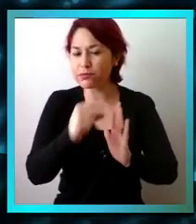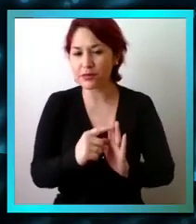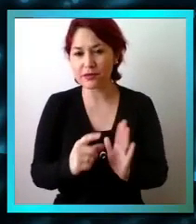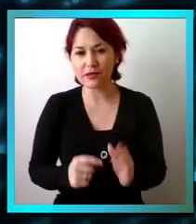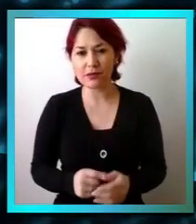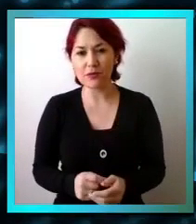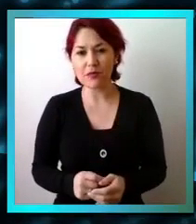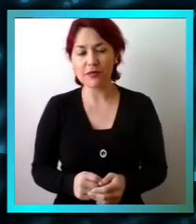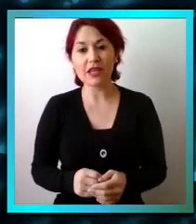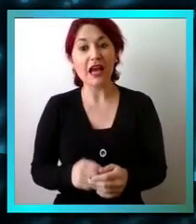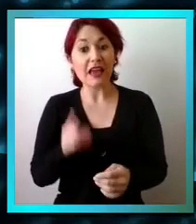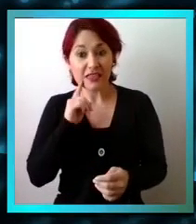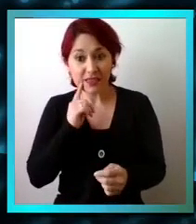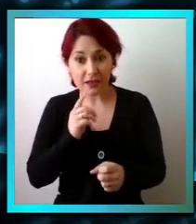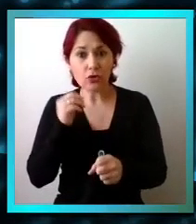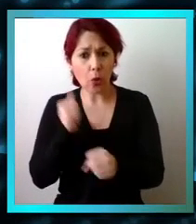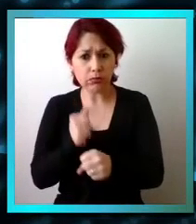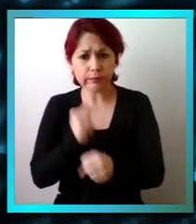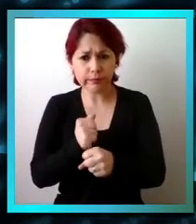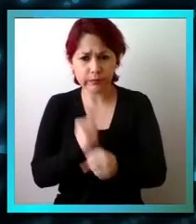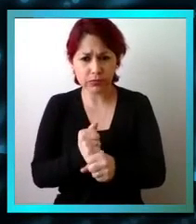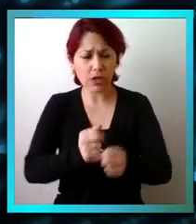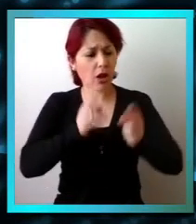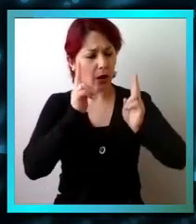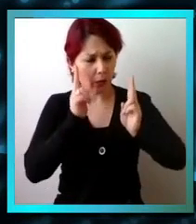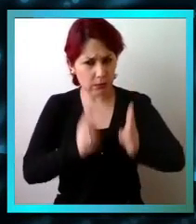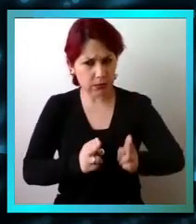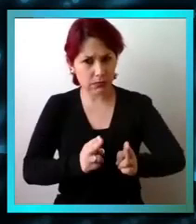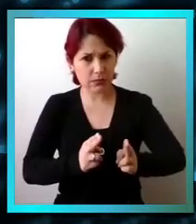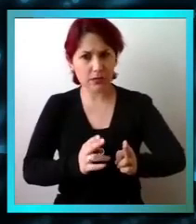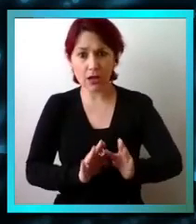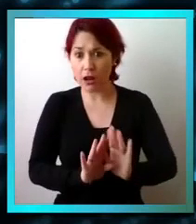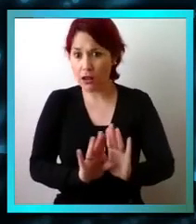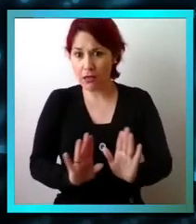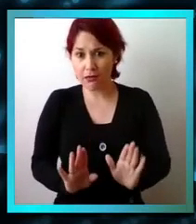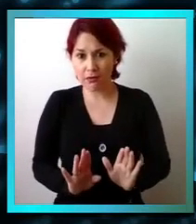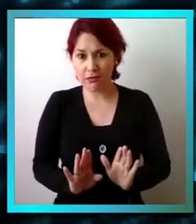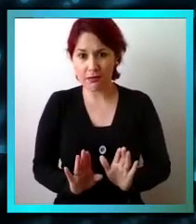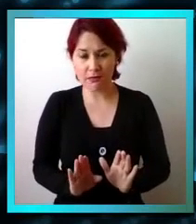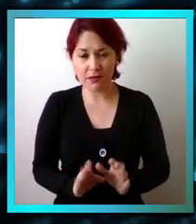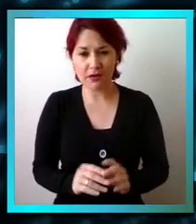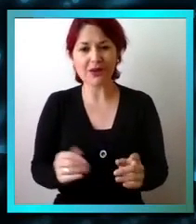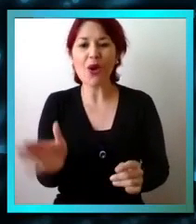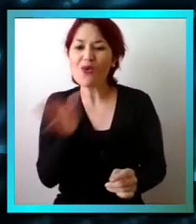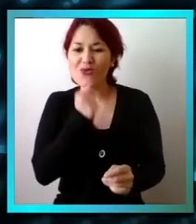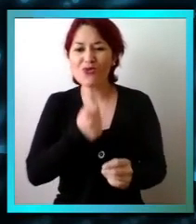you don't have access to the internet if you are responsible for the turbine you can only